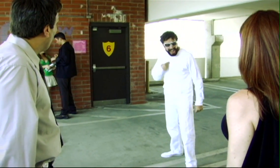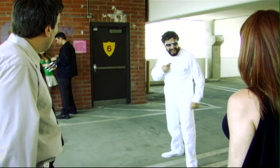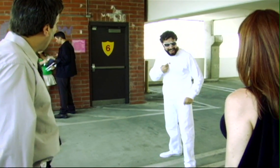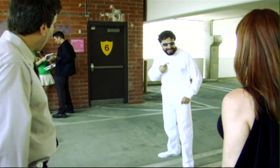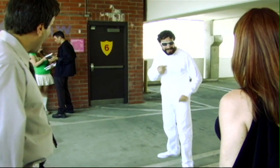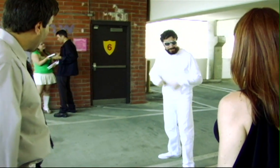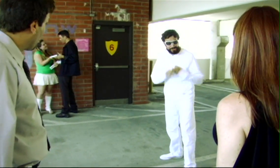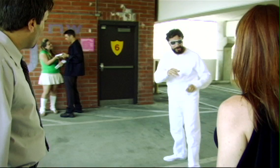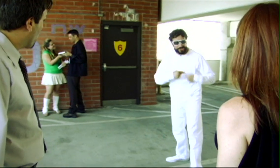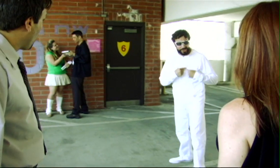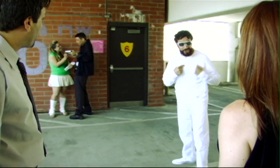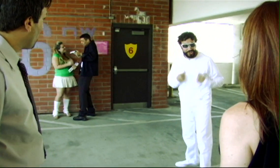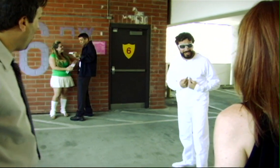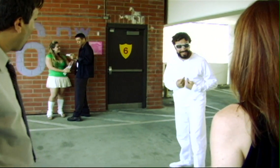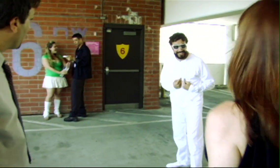I... broke your heart?